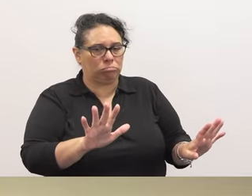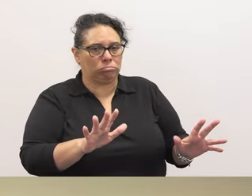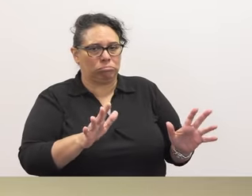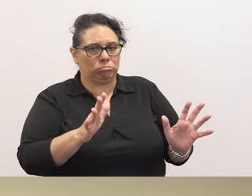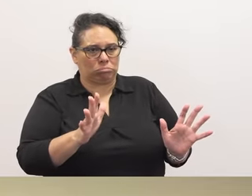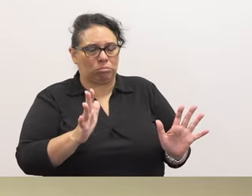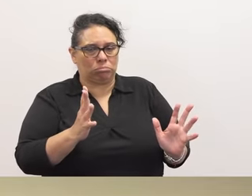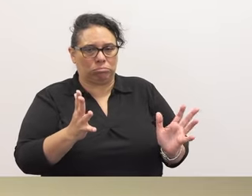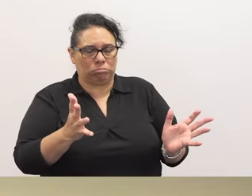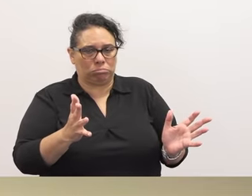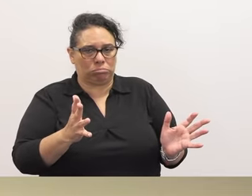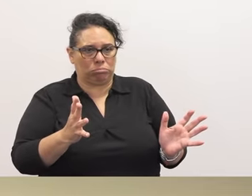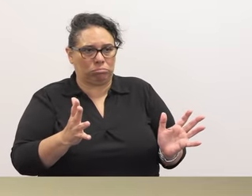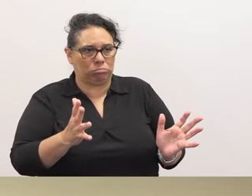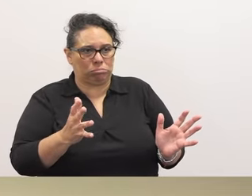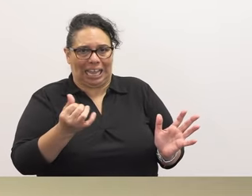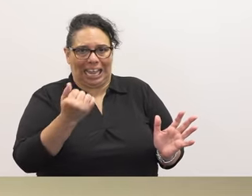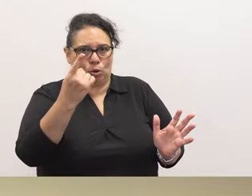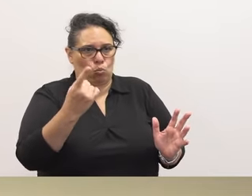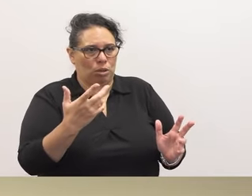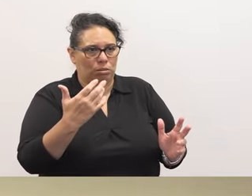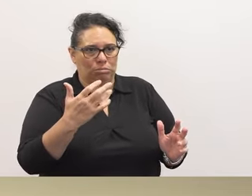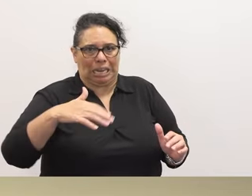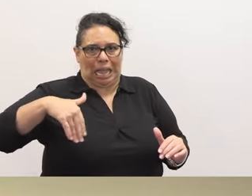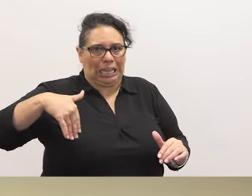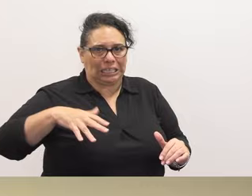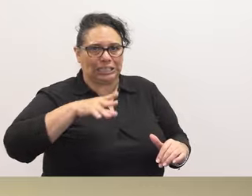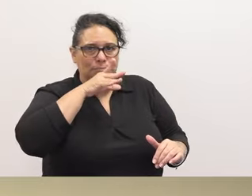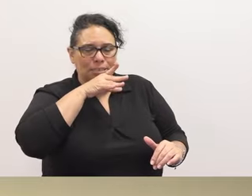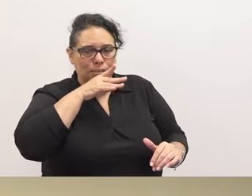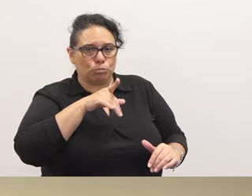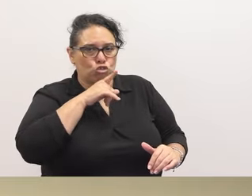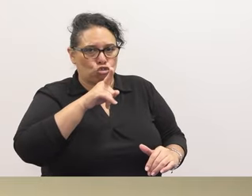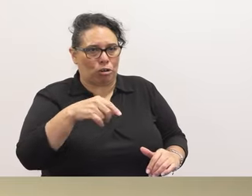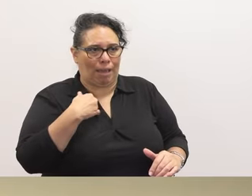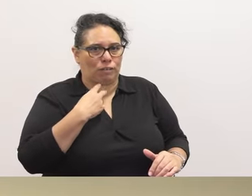anyone who has it to make sure that you get a voice in on this conversation.